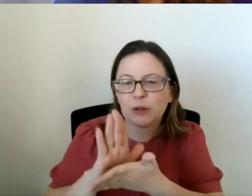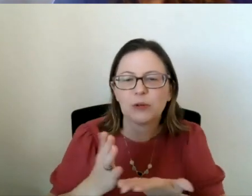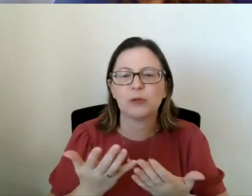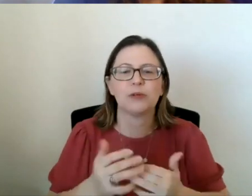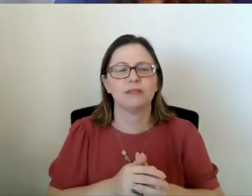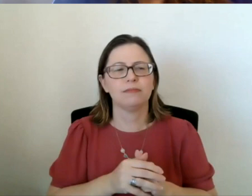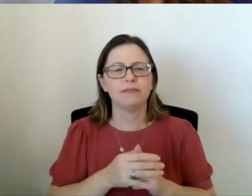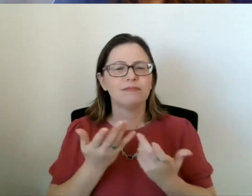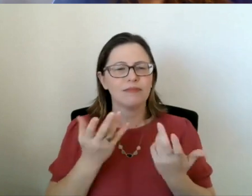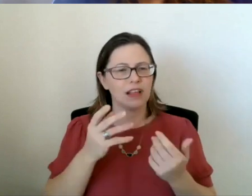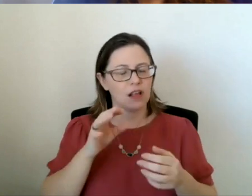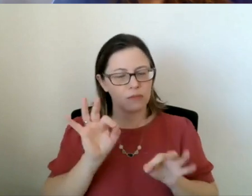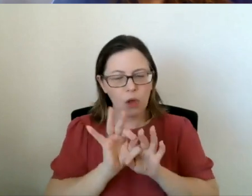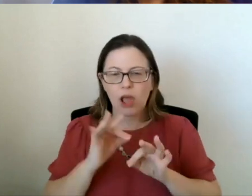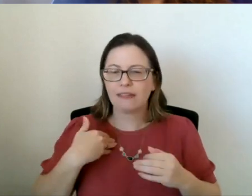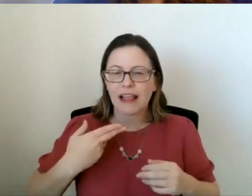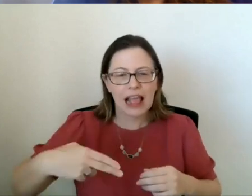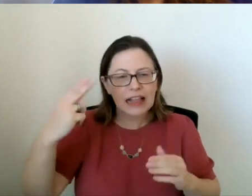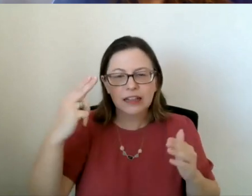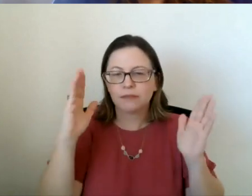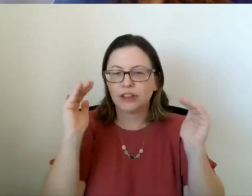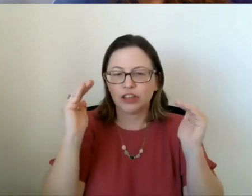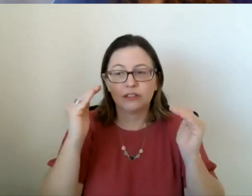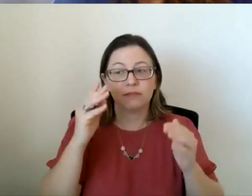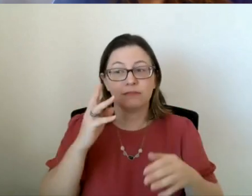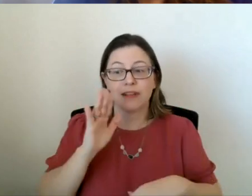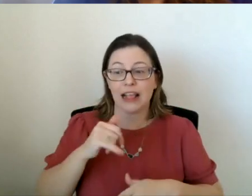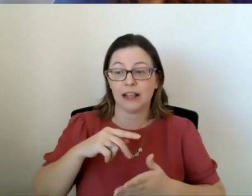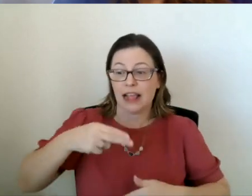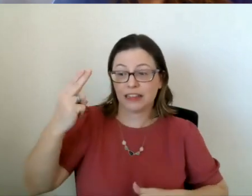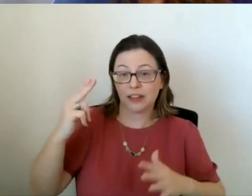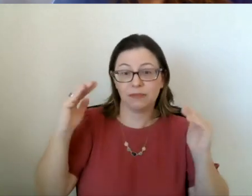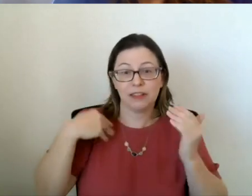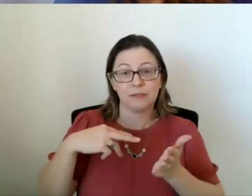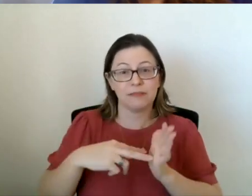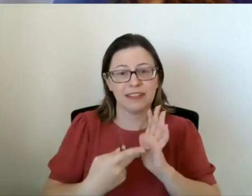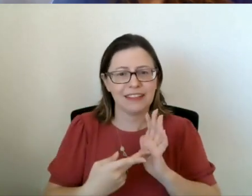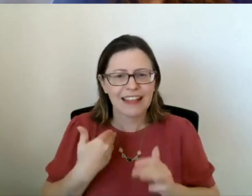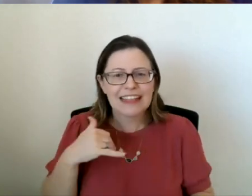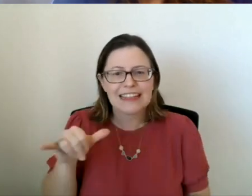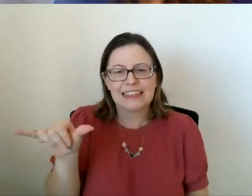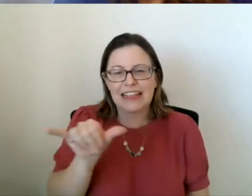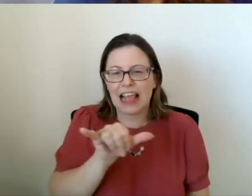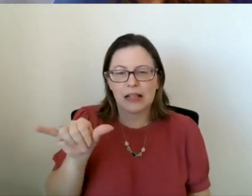rehabilitative services within the school. It's important to have high expectations because by